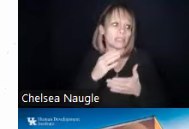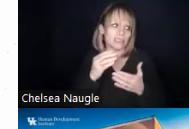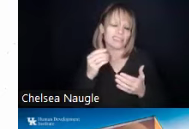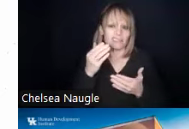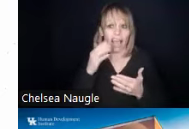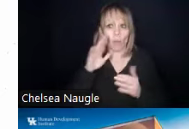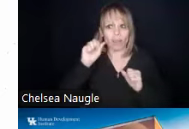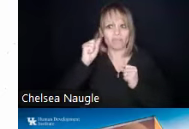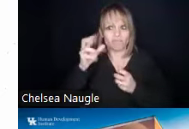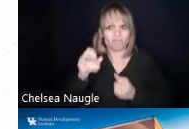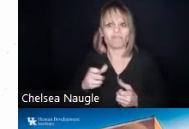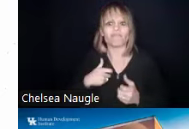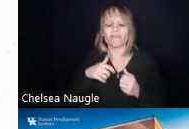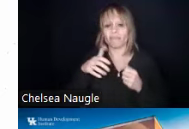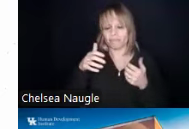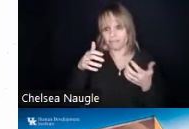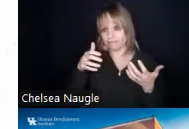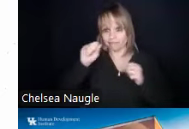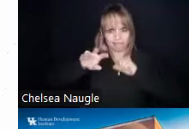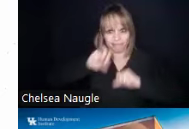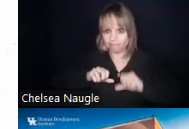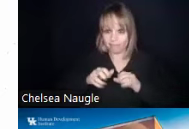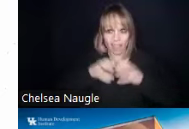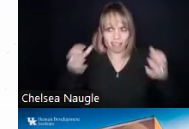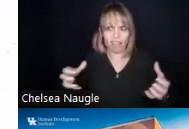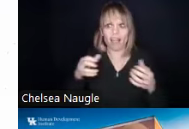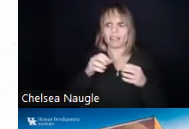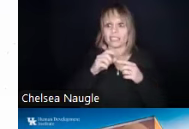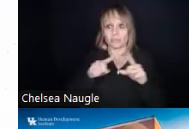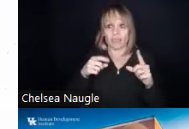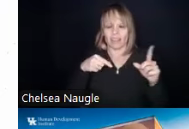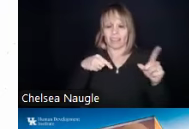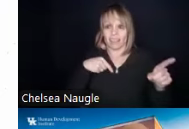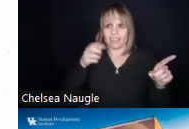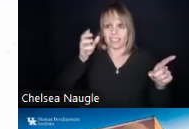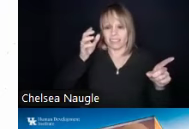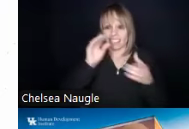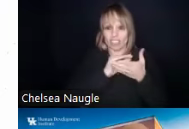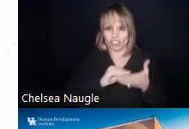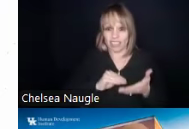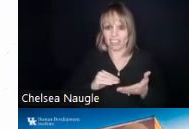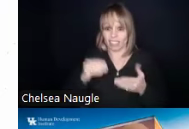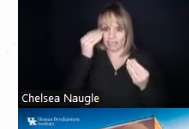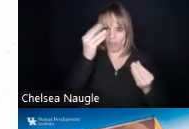there. Uh this is kind of a dissertation and about 16 slides or at least the guts of it. And please feel free to ask